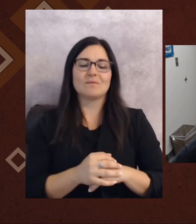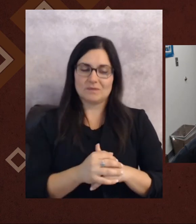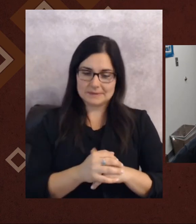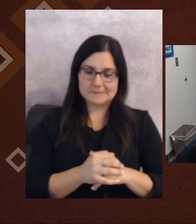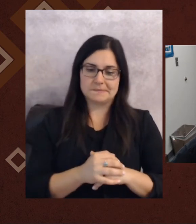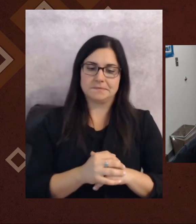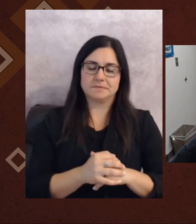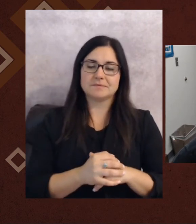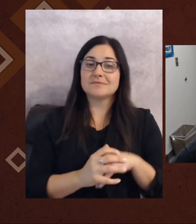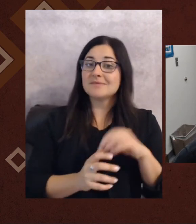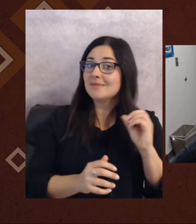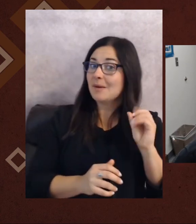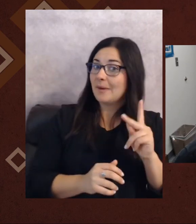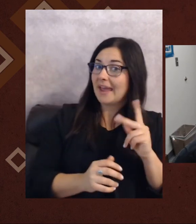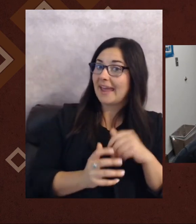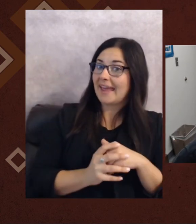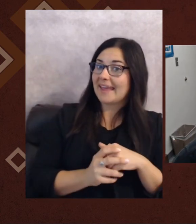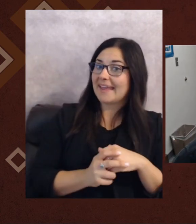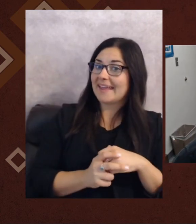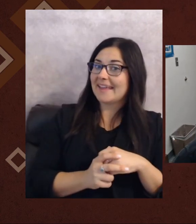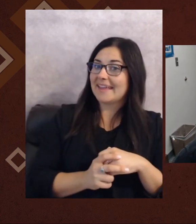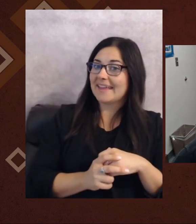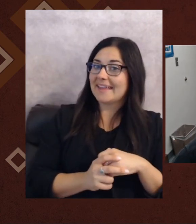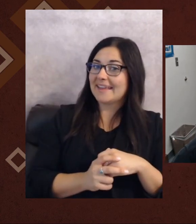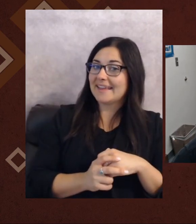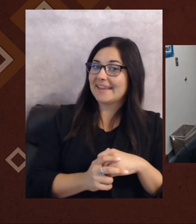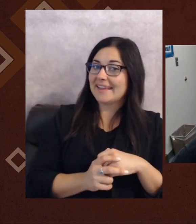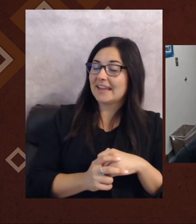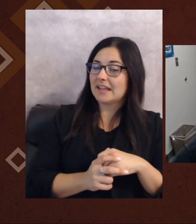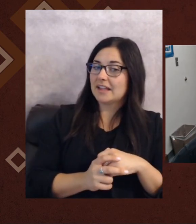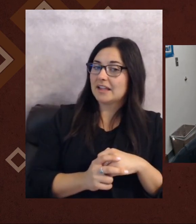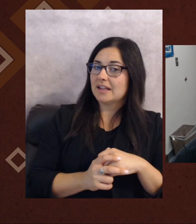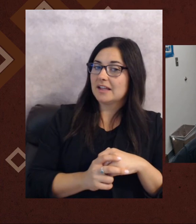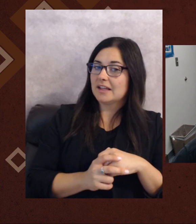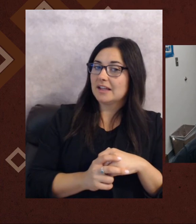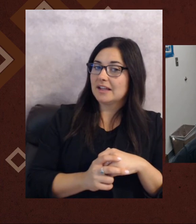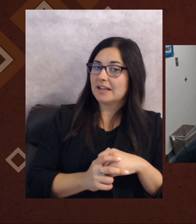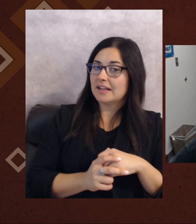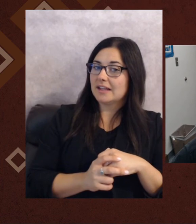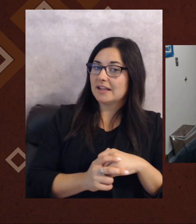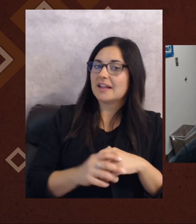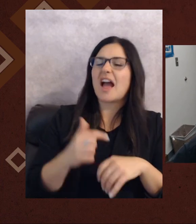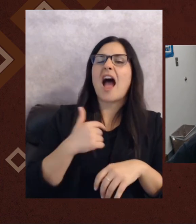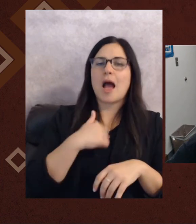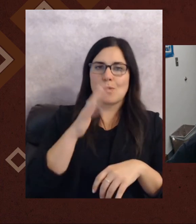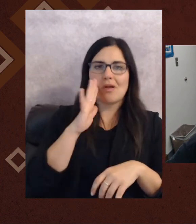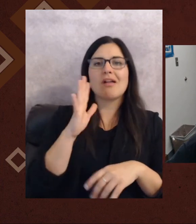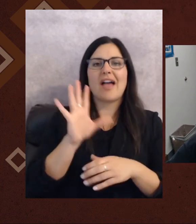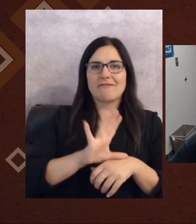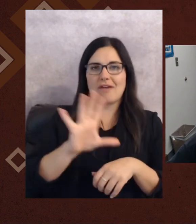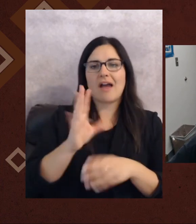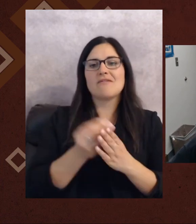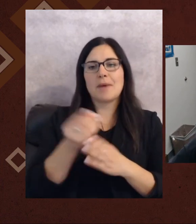OK, I actually I'm I'm buying micro apparently. So how are you verified, Michael?